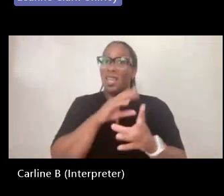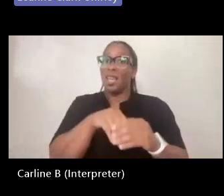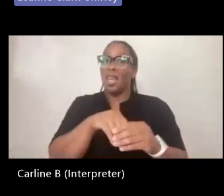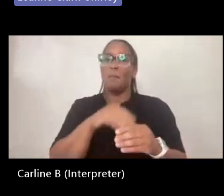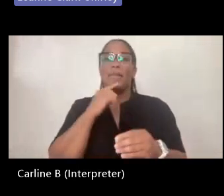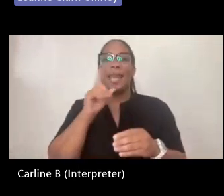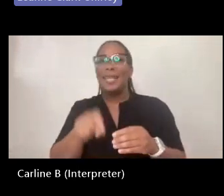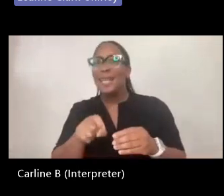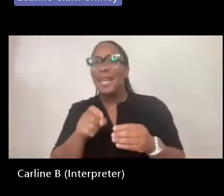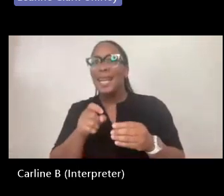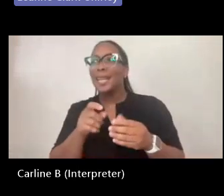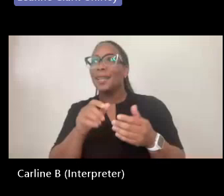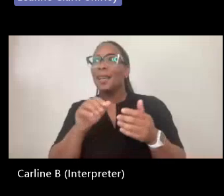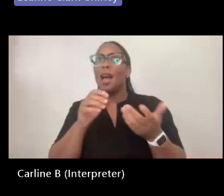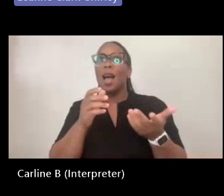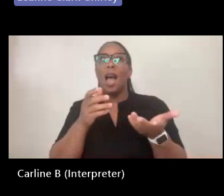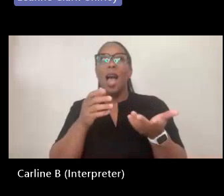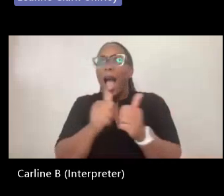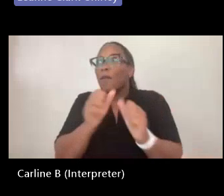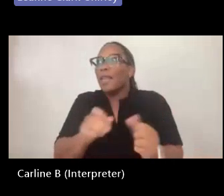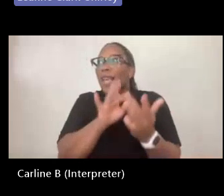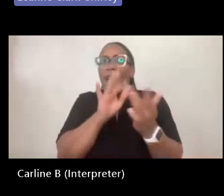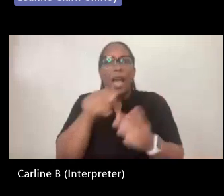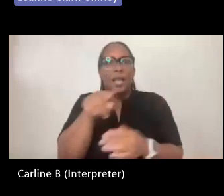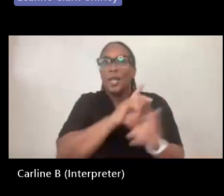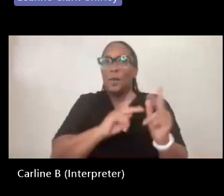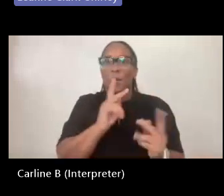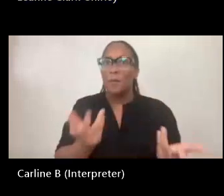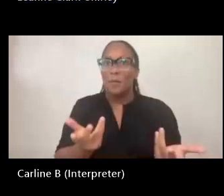They just need a way to reach the people that need them that can't access them.